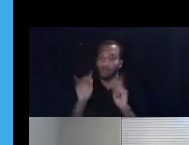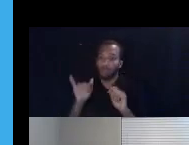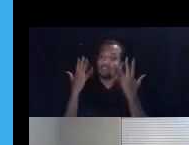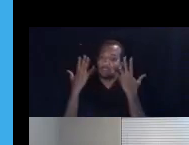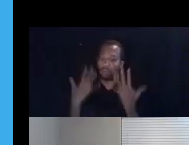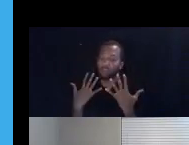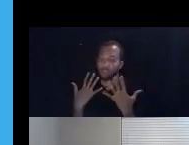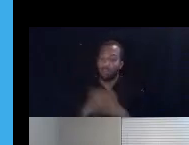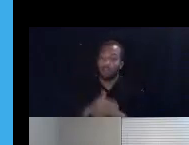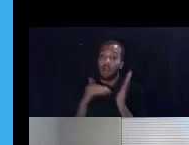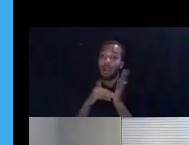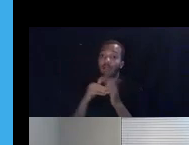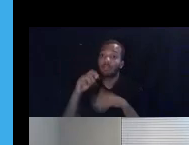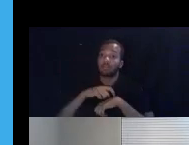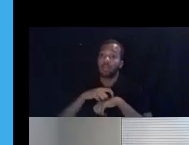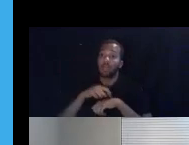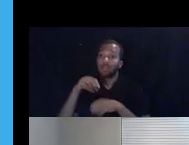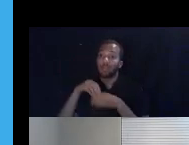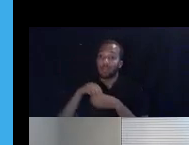And oftentimes in these types of situations,